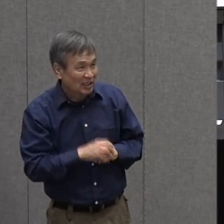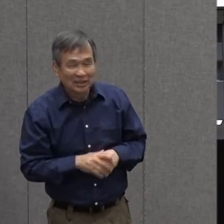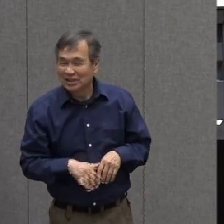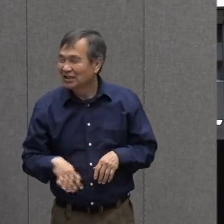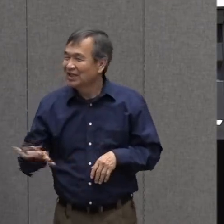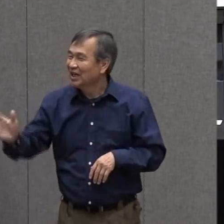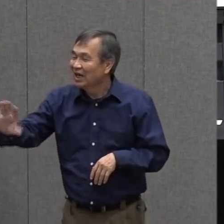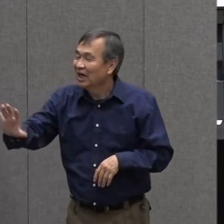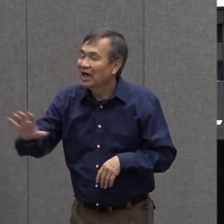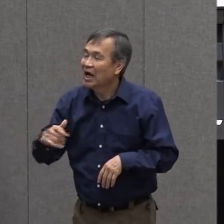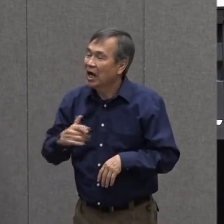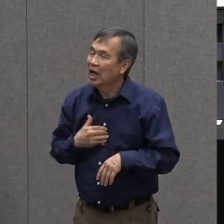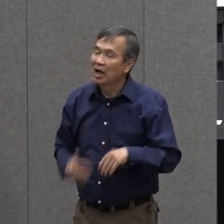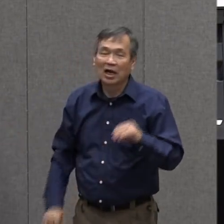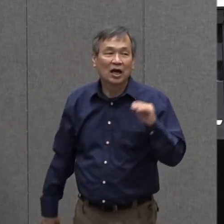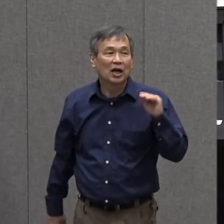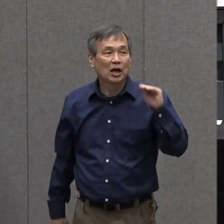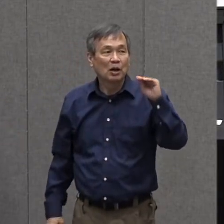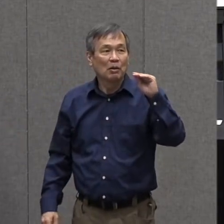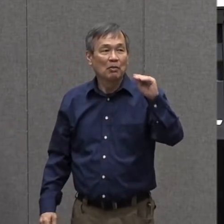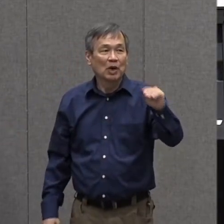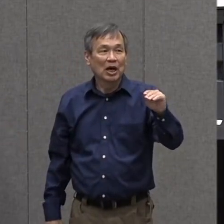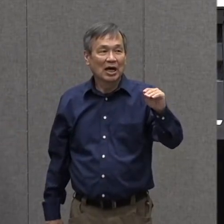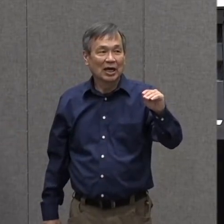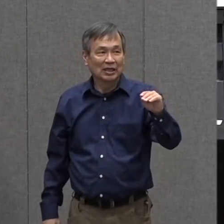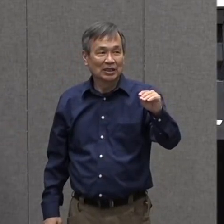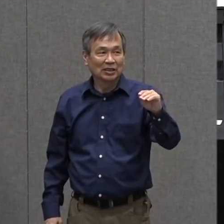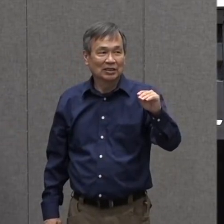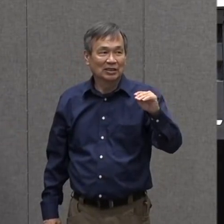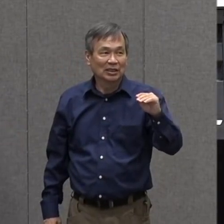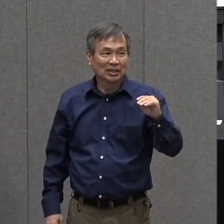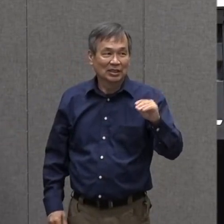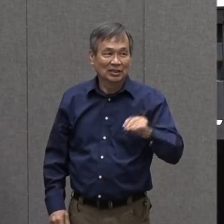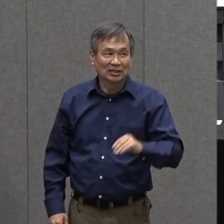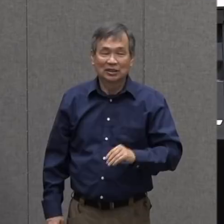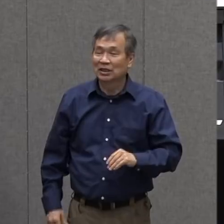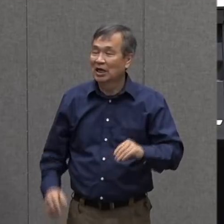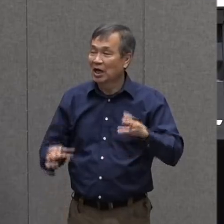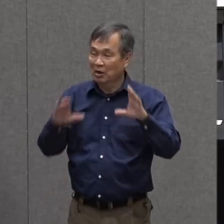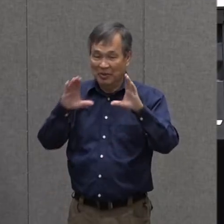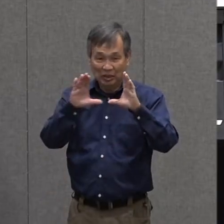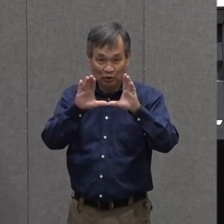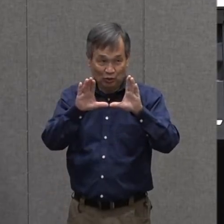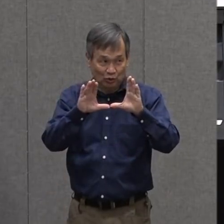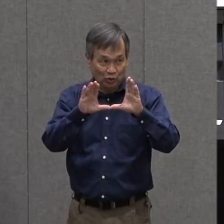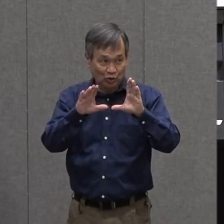I'm putting the number down, like I'll draw the cube and I'll draw the rod